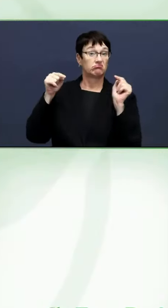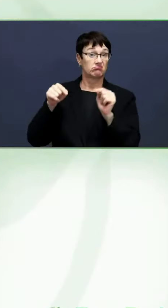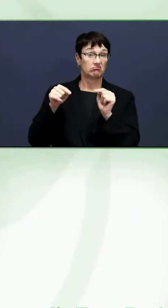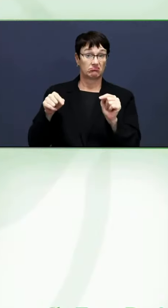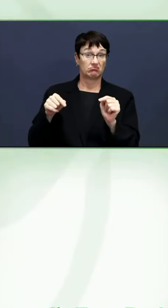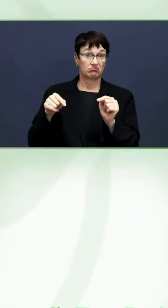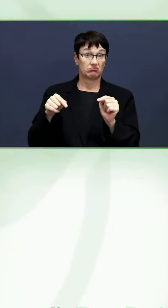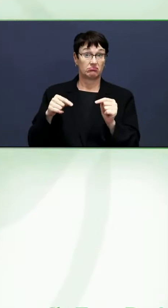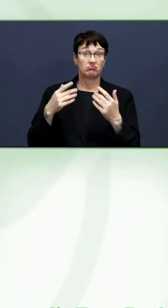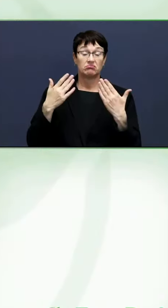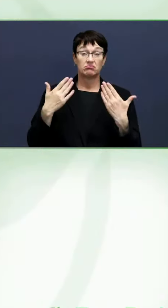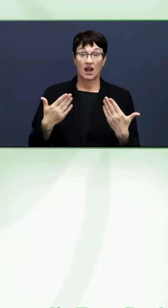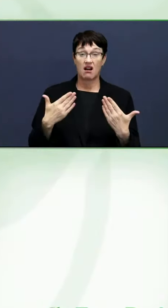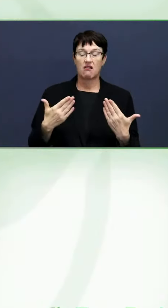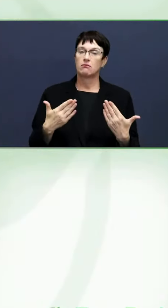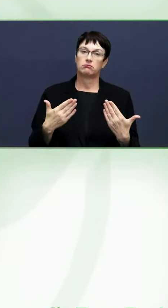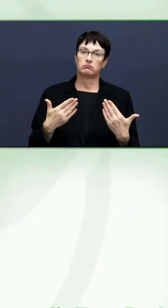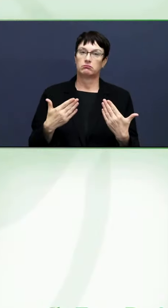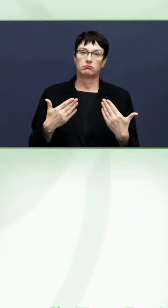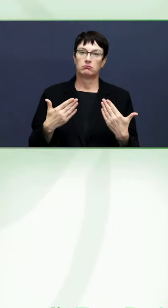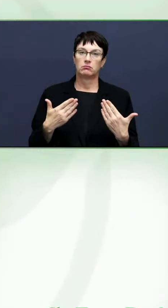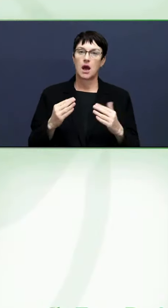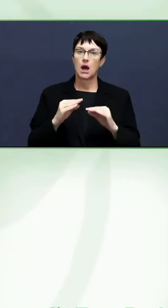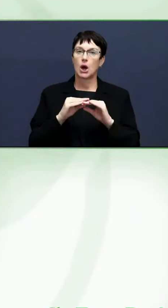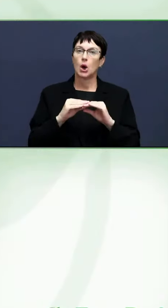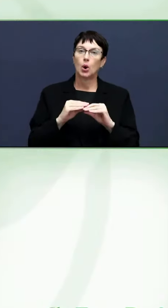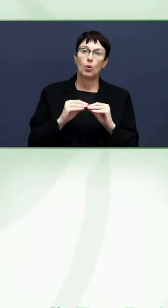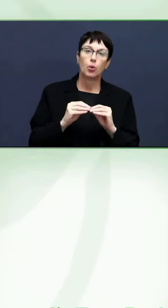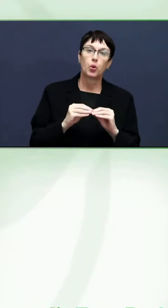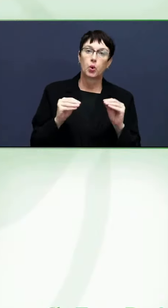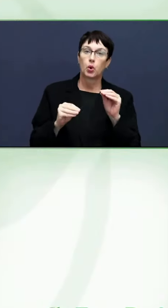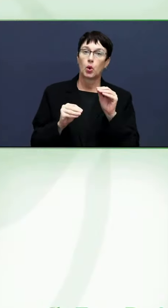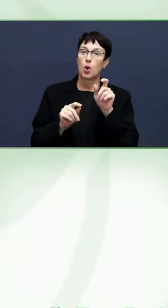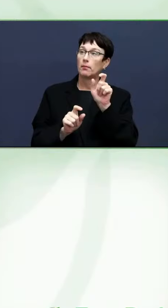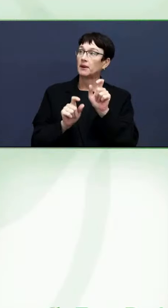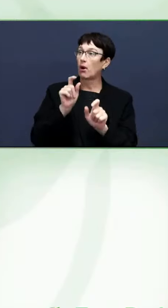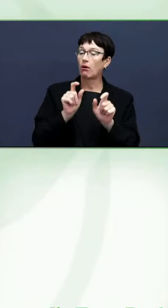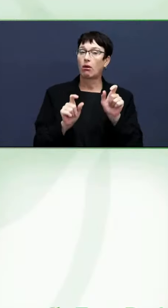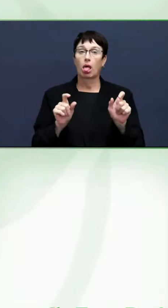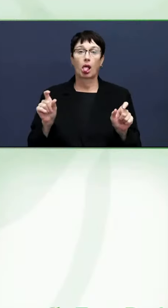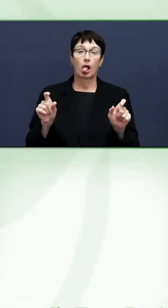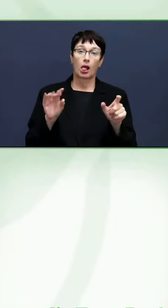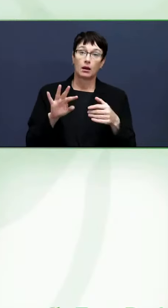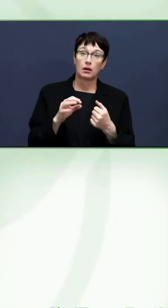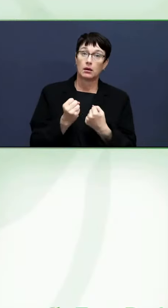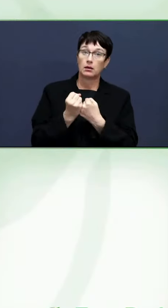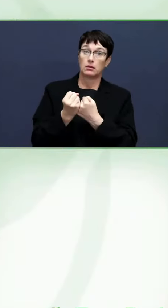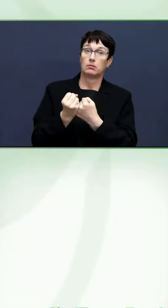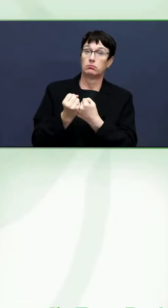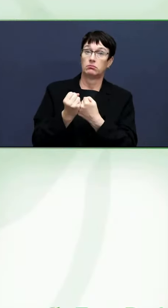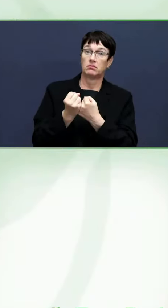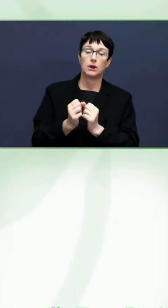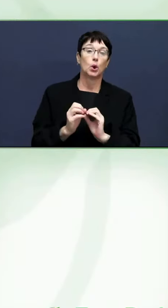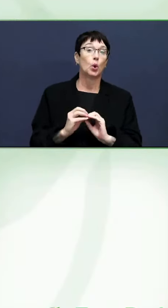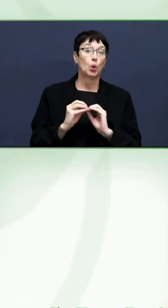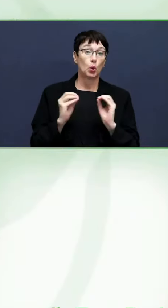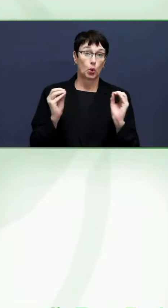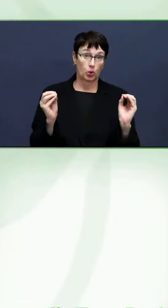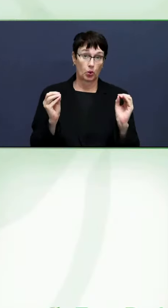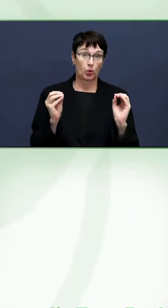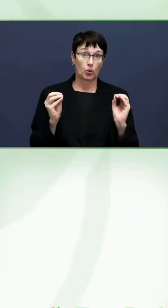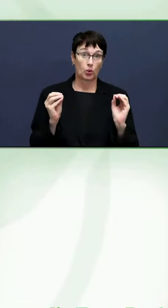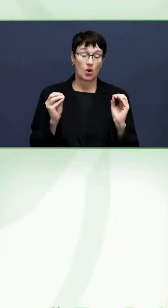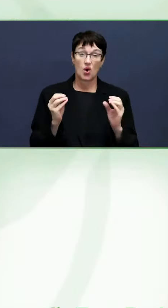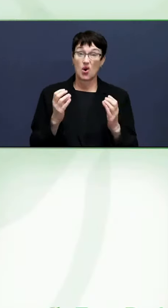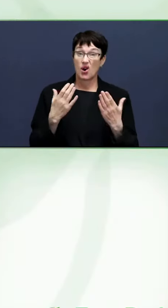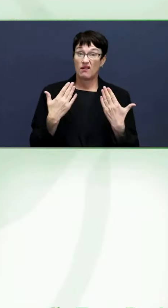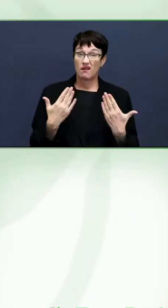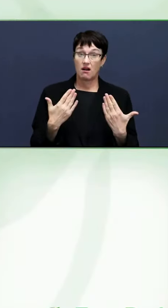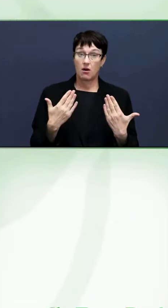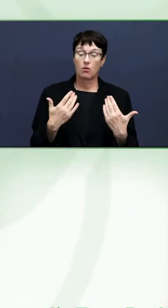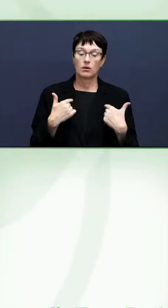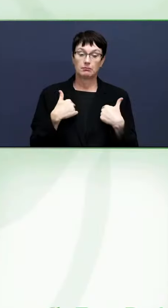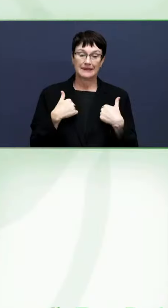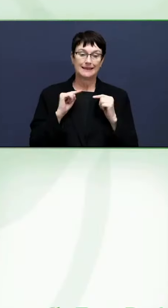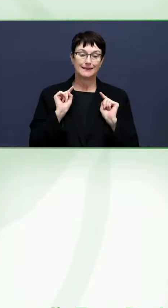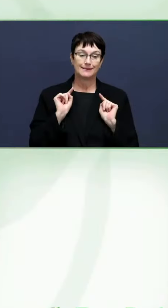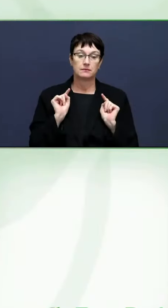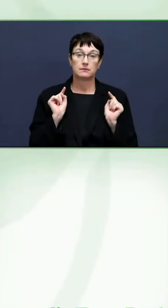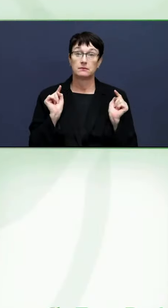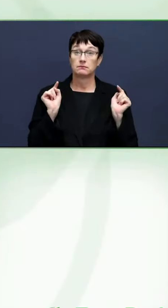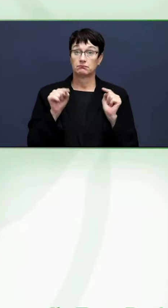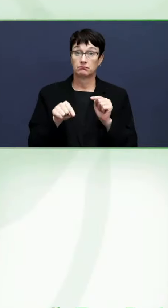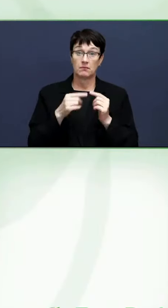Without barriers, I give confidence and training based on inclusion and accessibility.